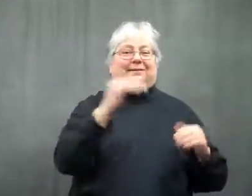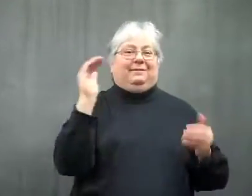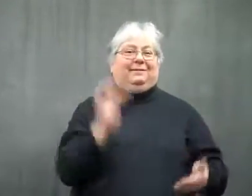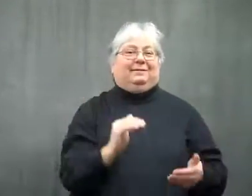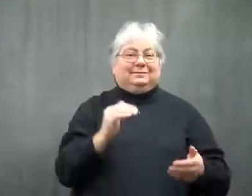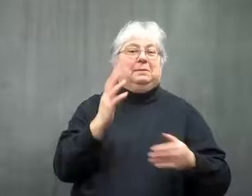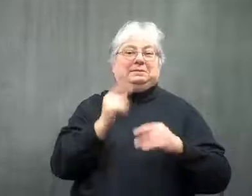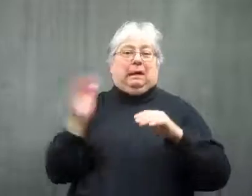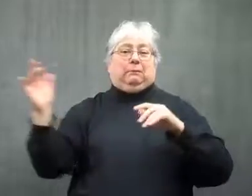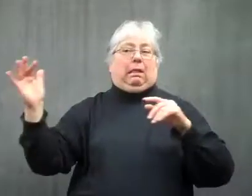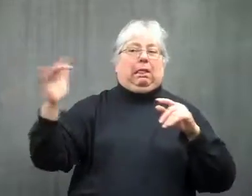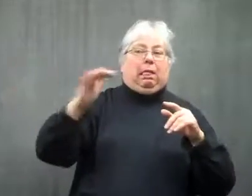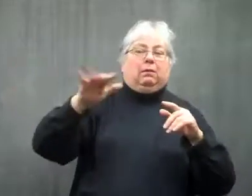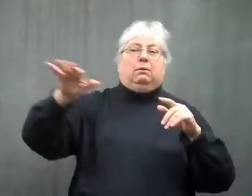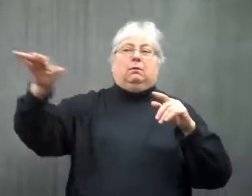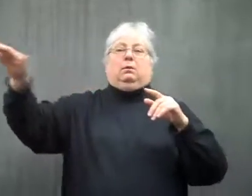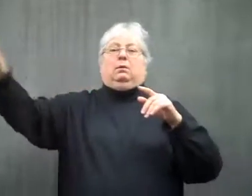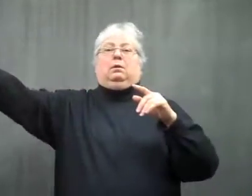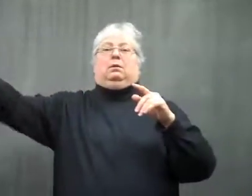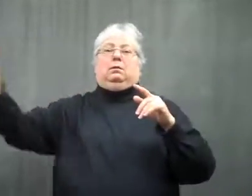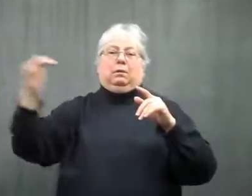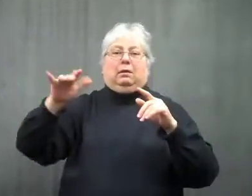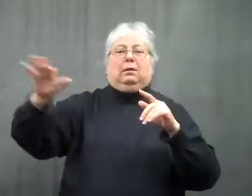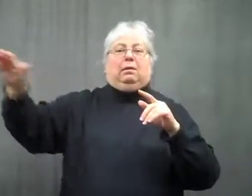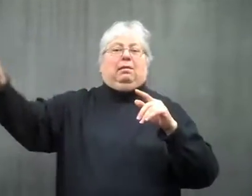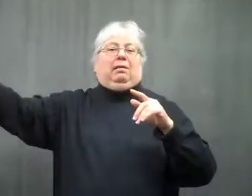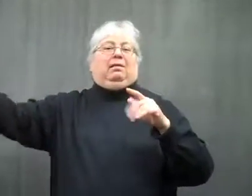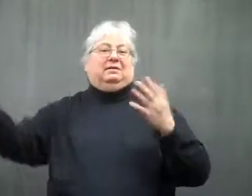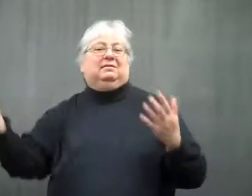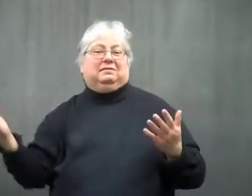it would blow back and forth away and then towards Japan.